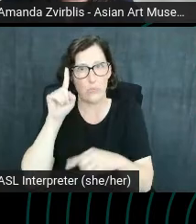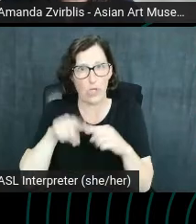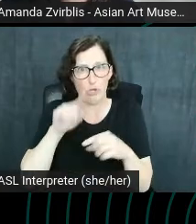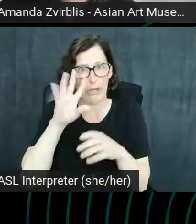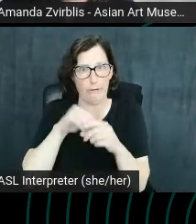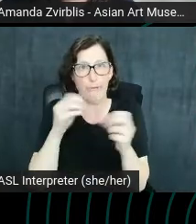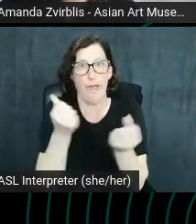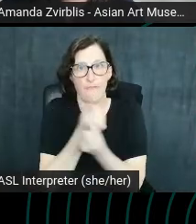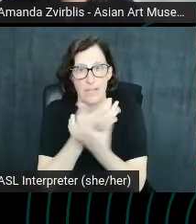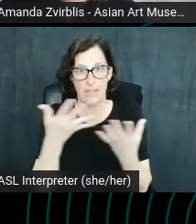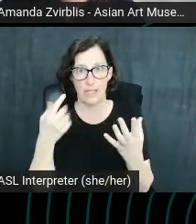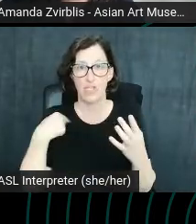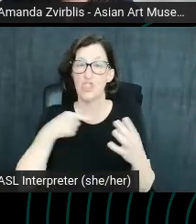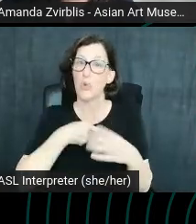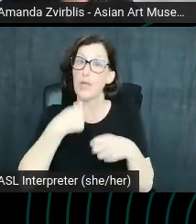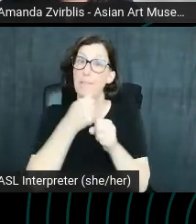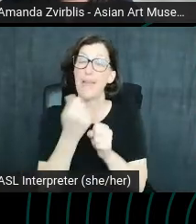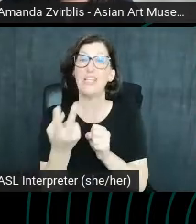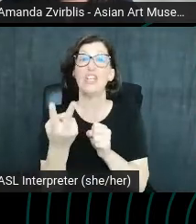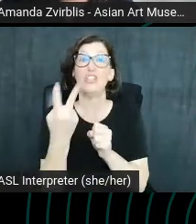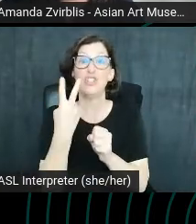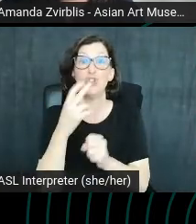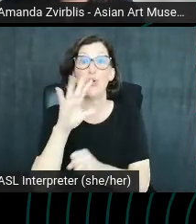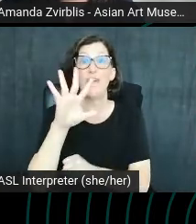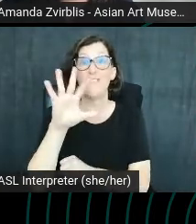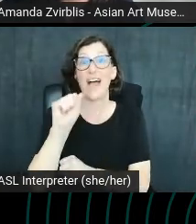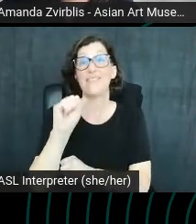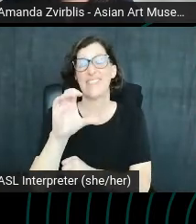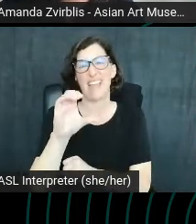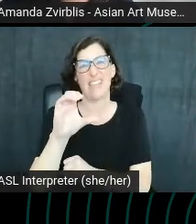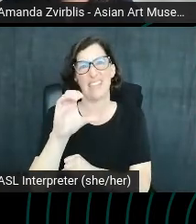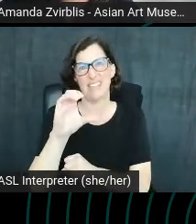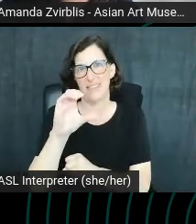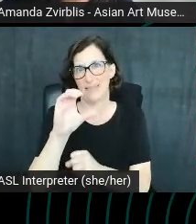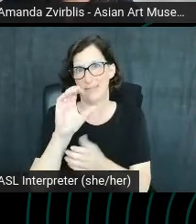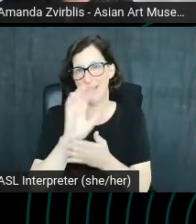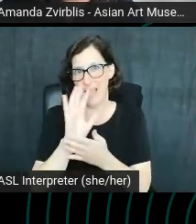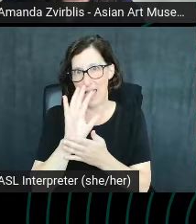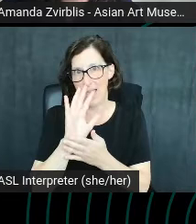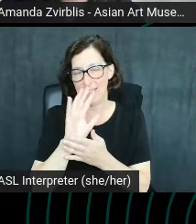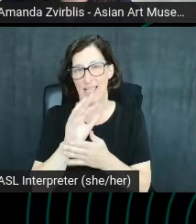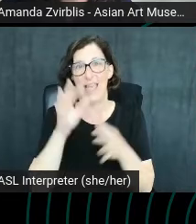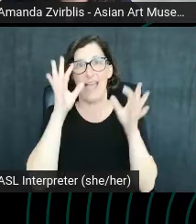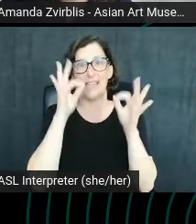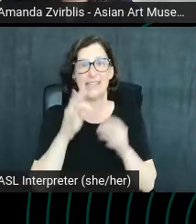So we created two five-second versions and decided to A/B test them.